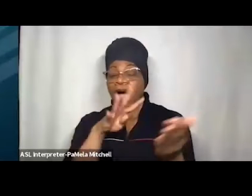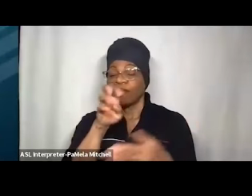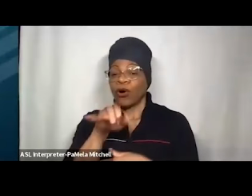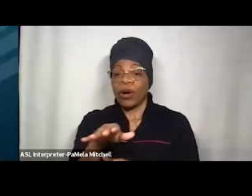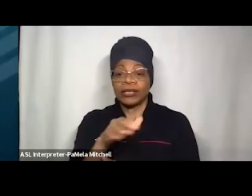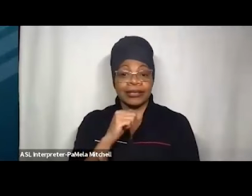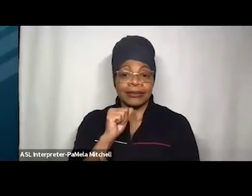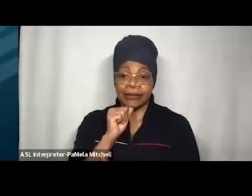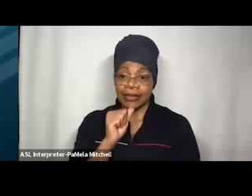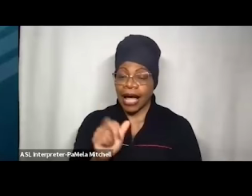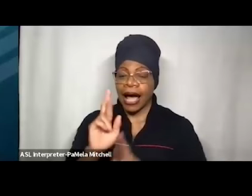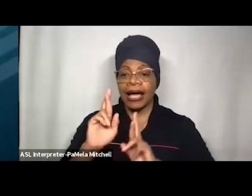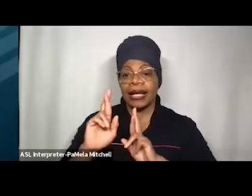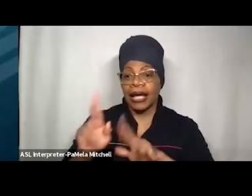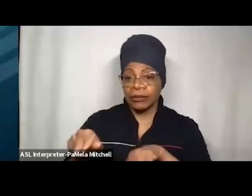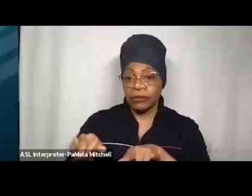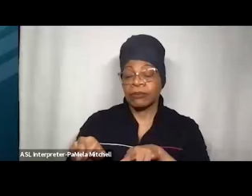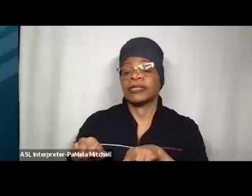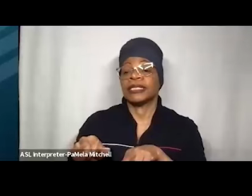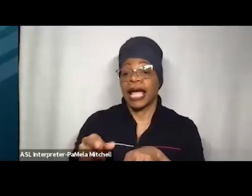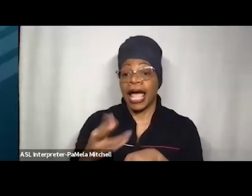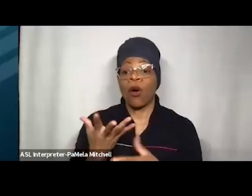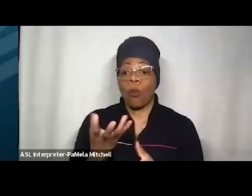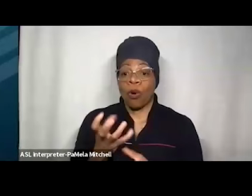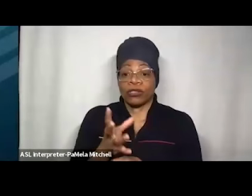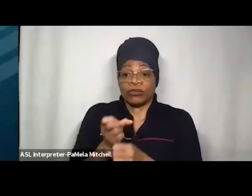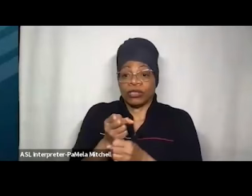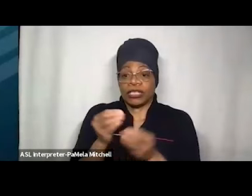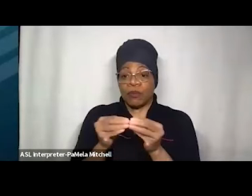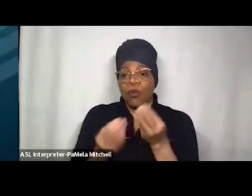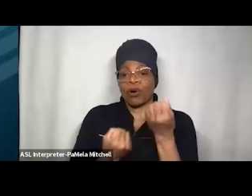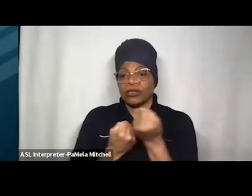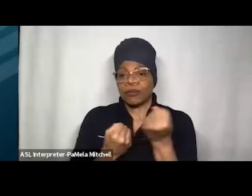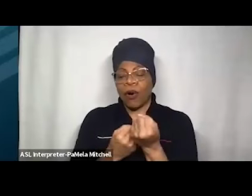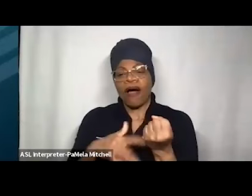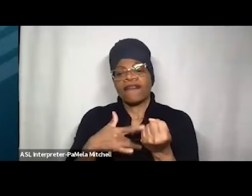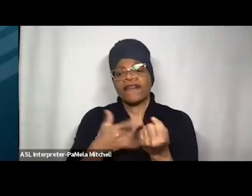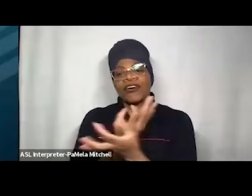and you really would like to receive more support, feel free to reach out to us here at the GAINS Center.